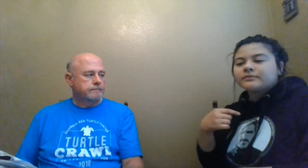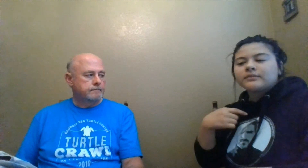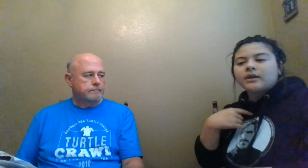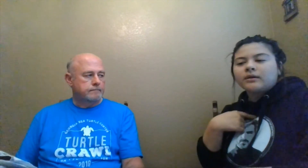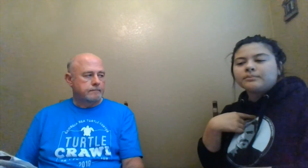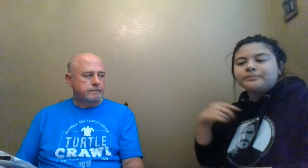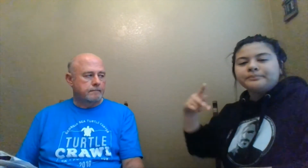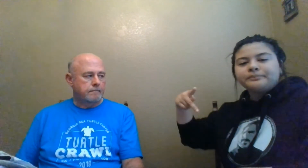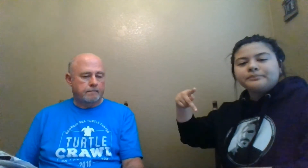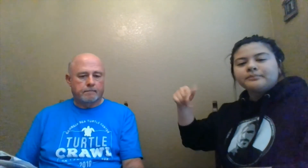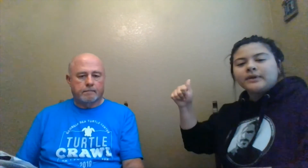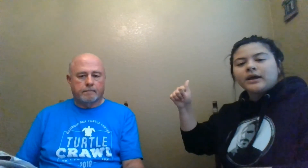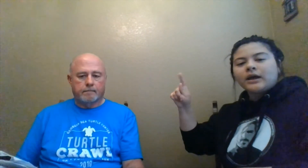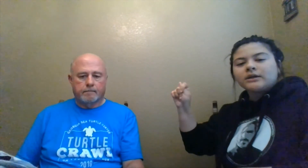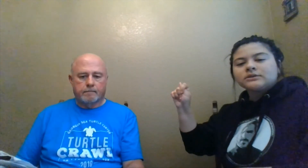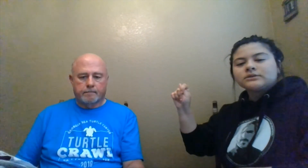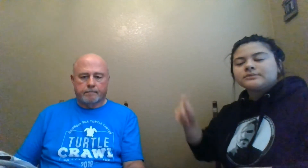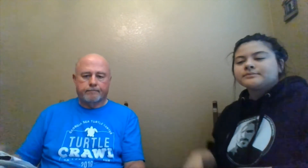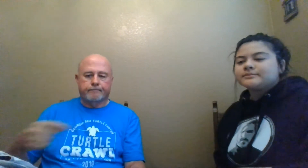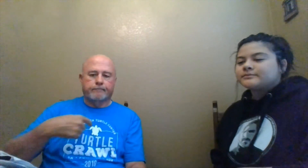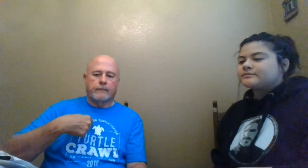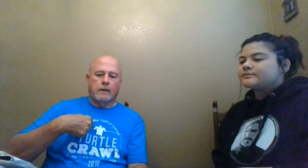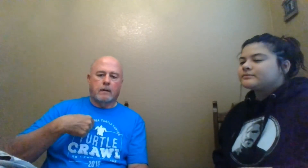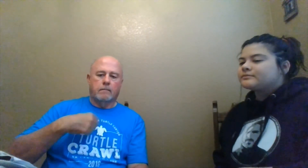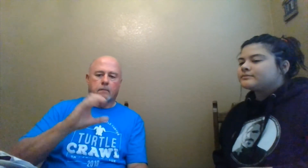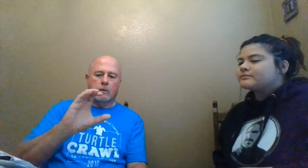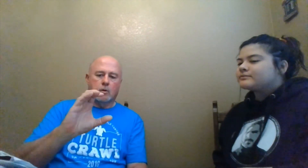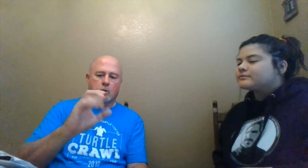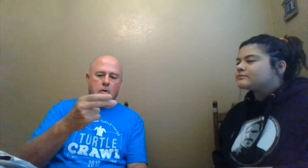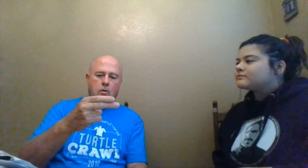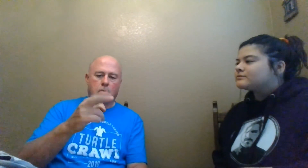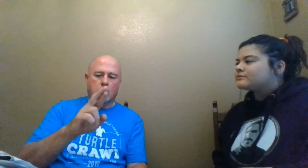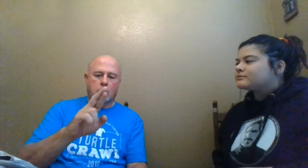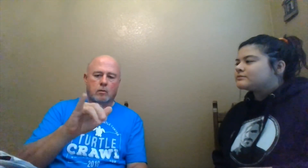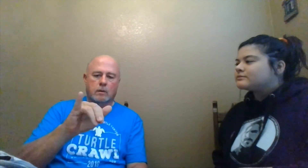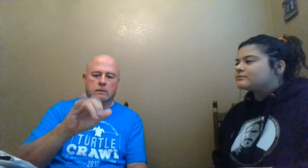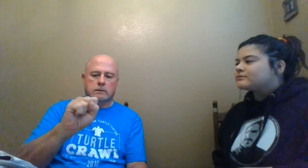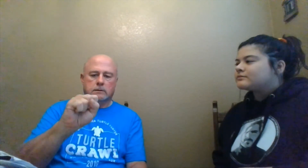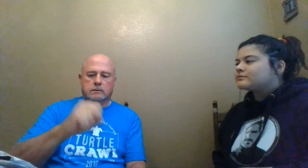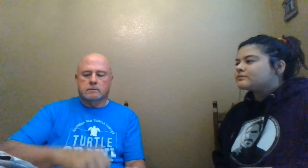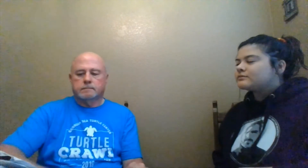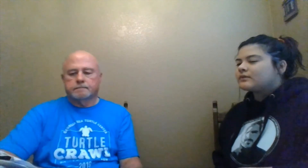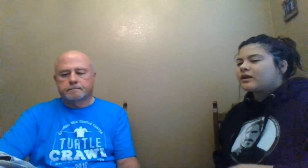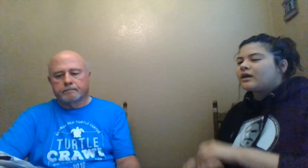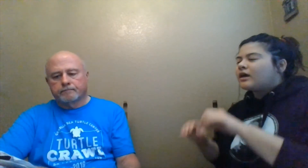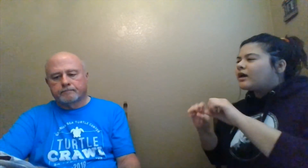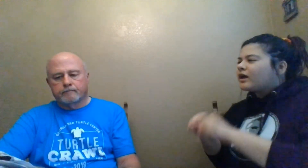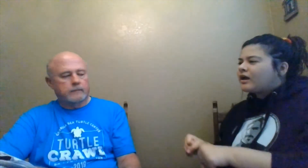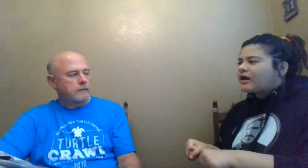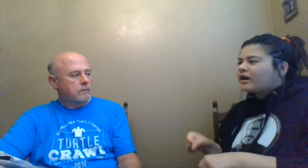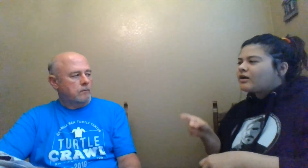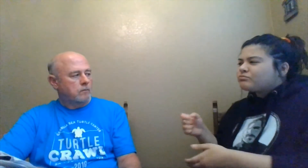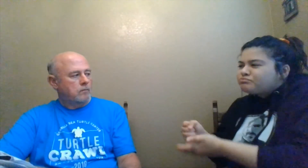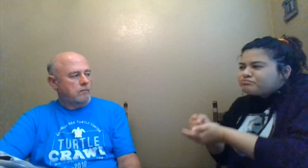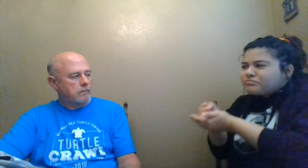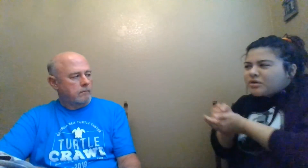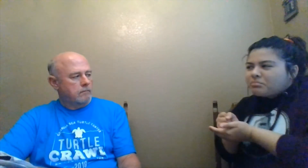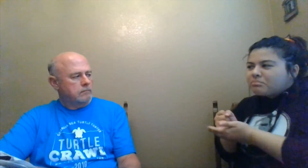I am Pat. I am Chris Can you help me?